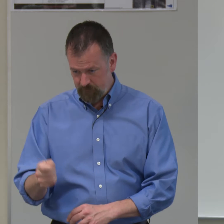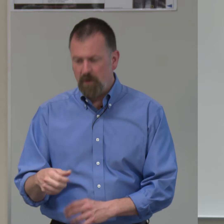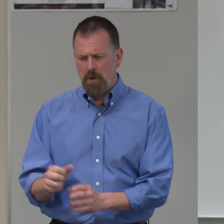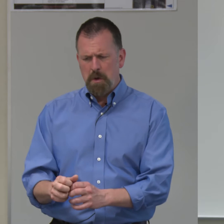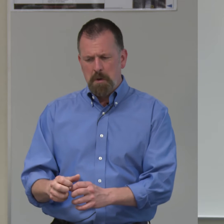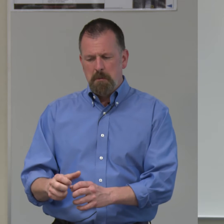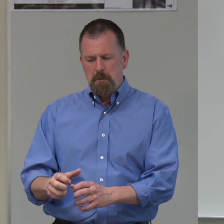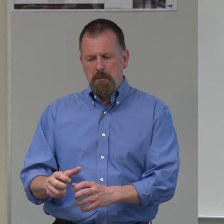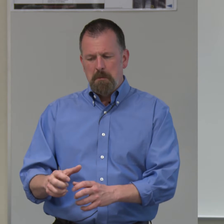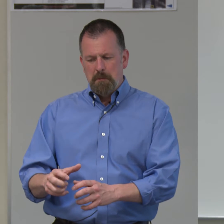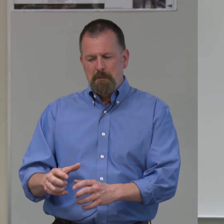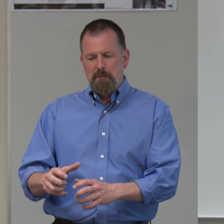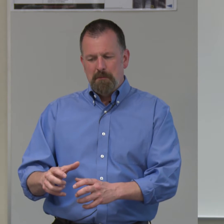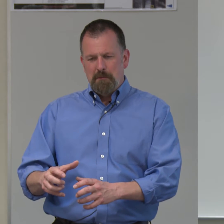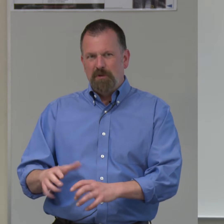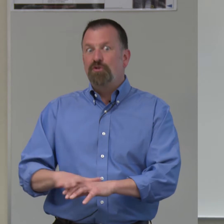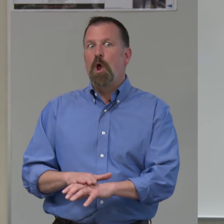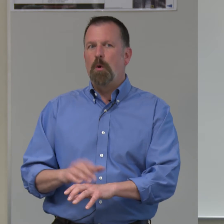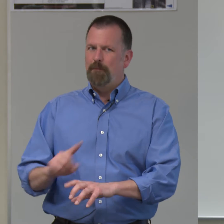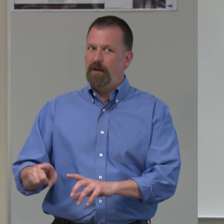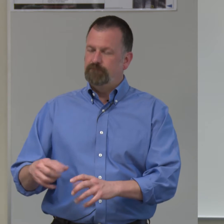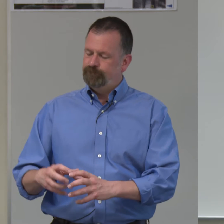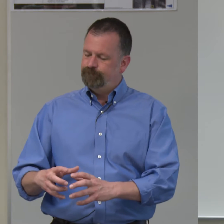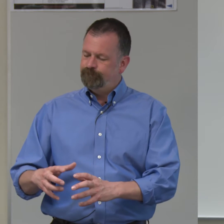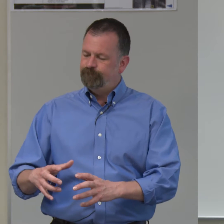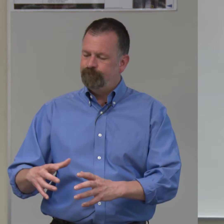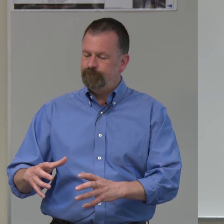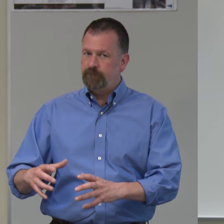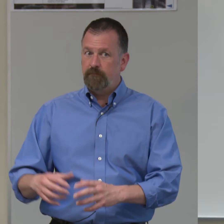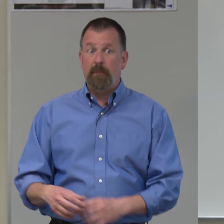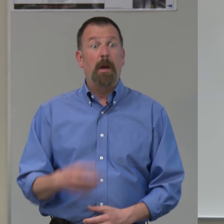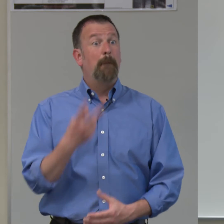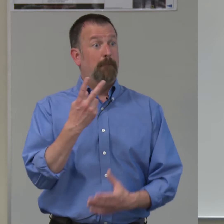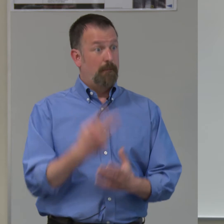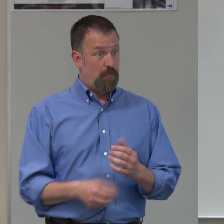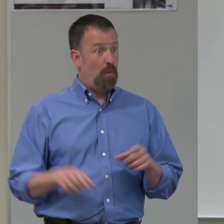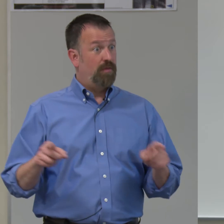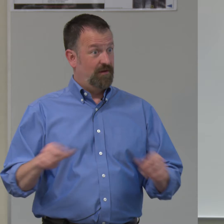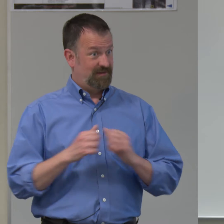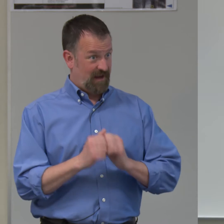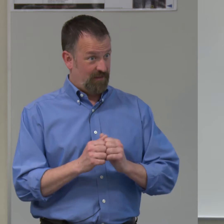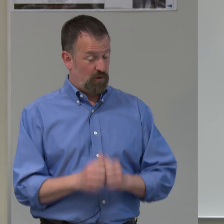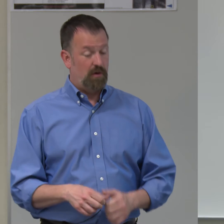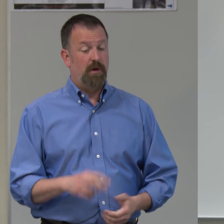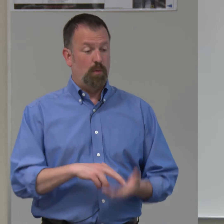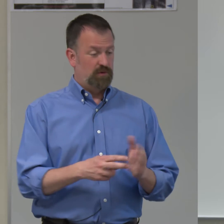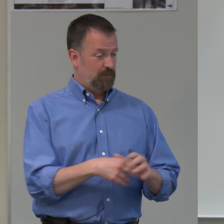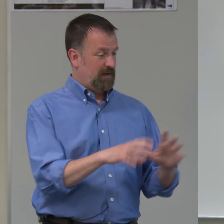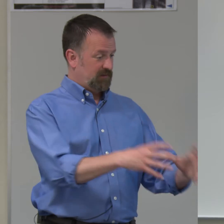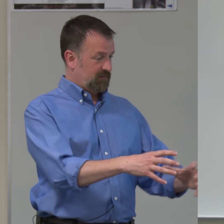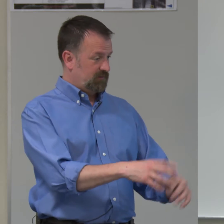but they still will progressively grow, but if we combine both of those things-- So these tumors were irradiated